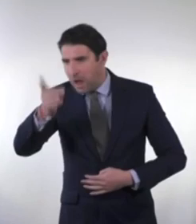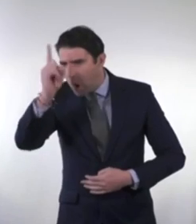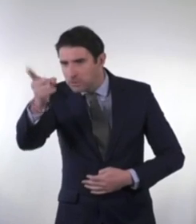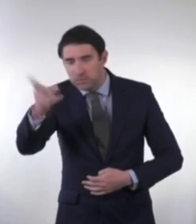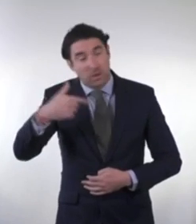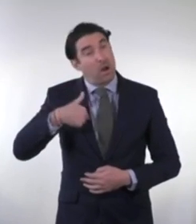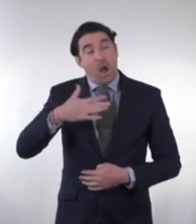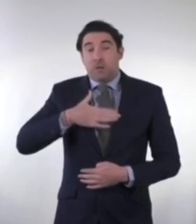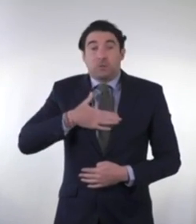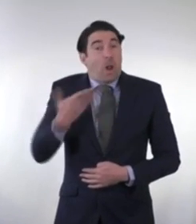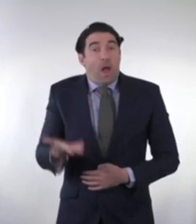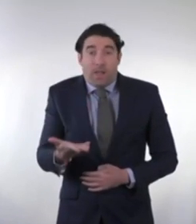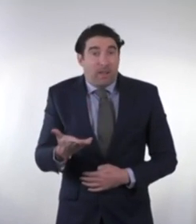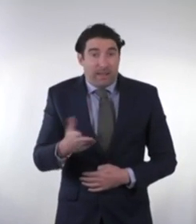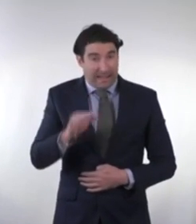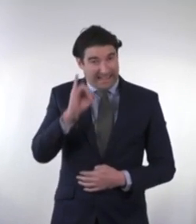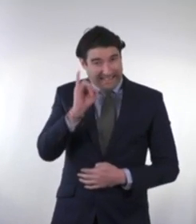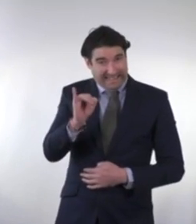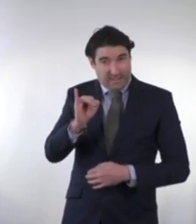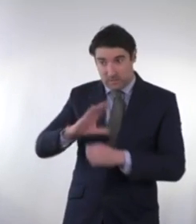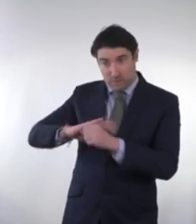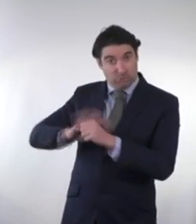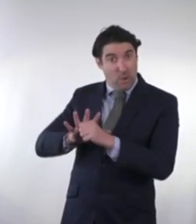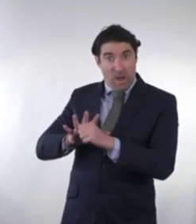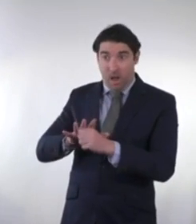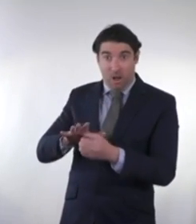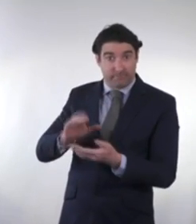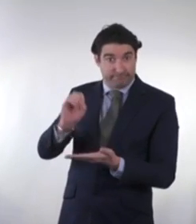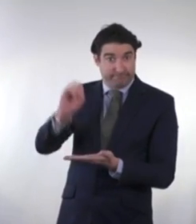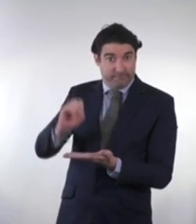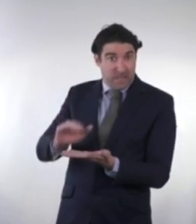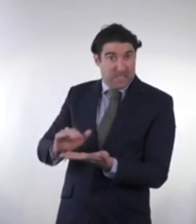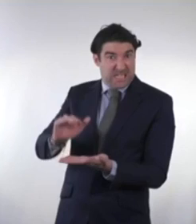The Prime Minister As the Prime Minister, I totally support HS2